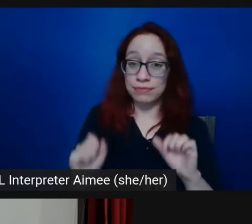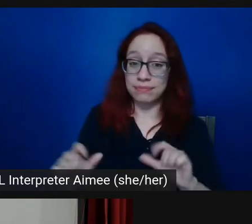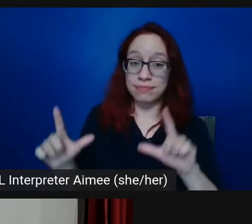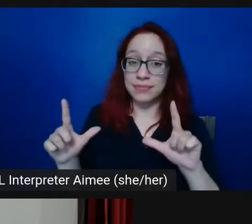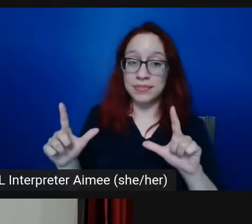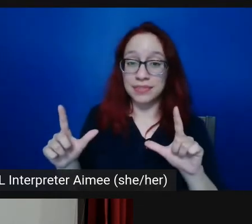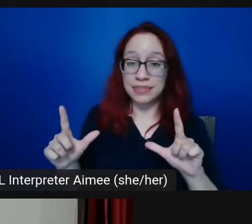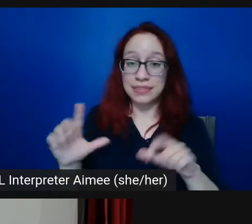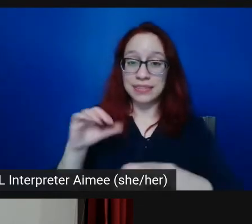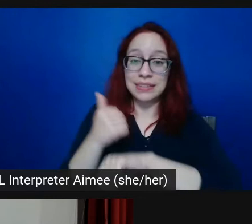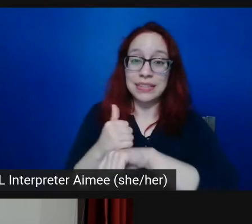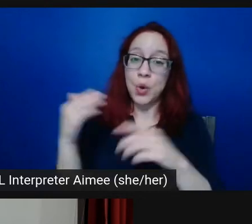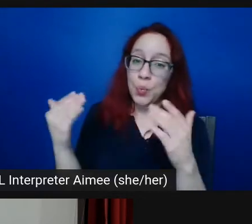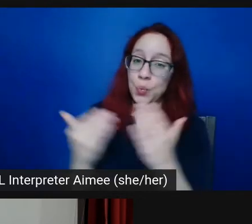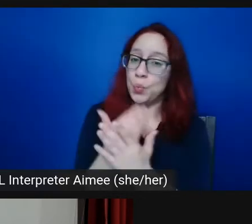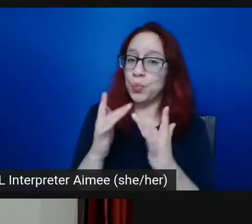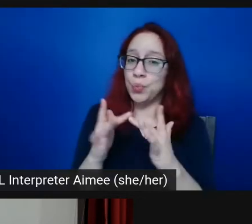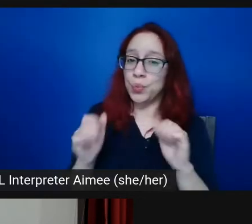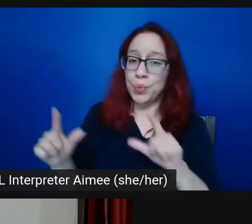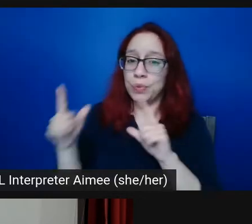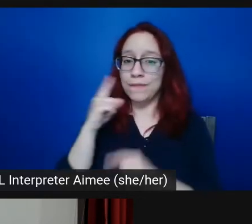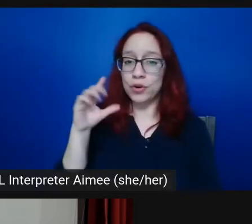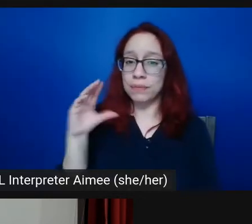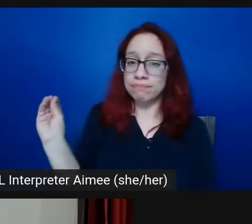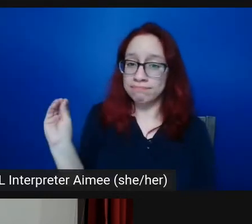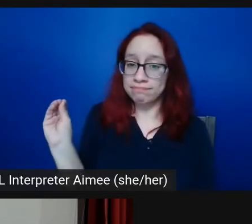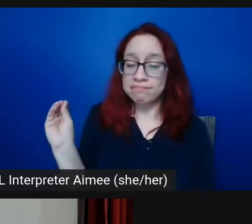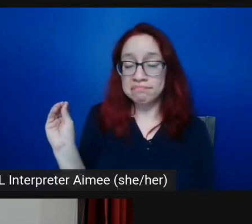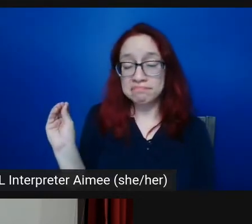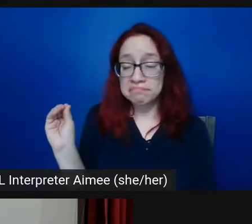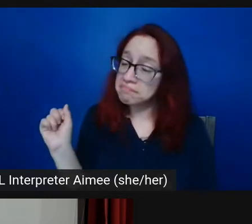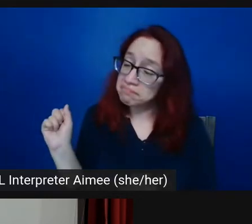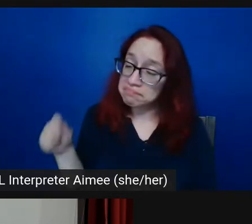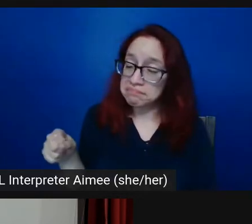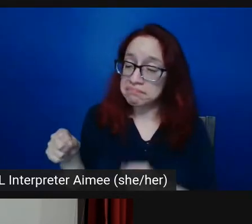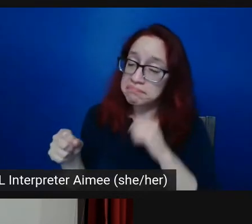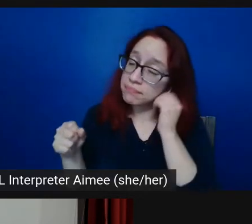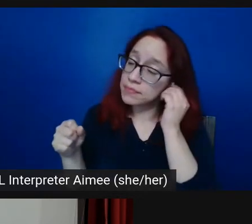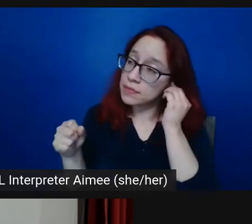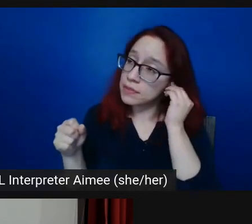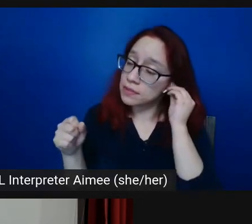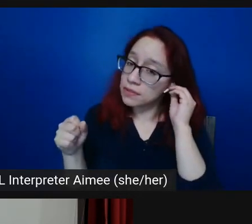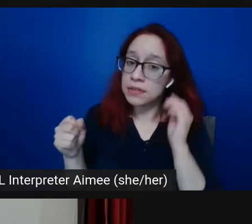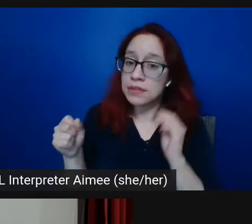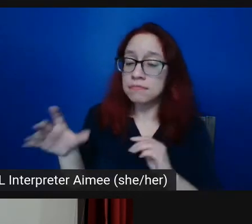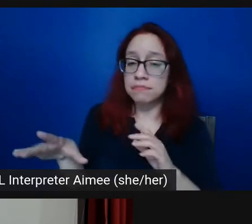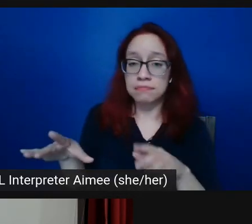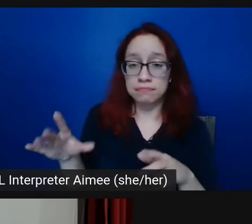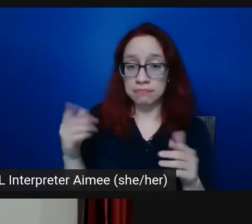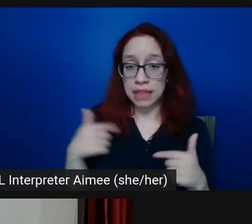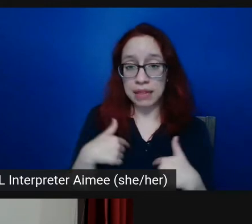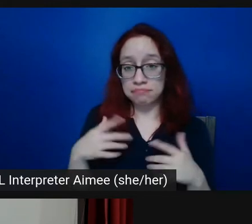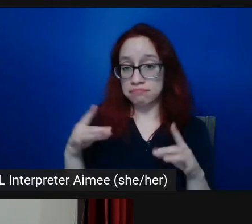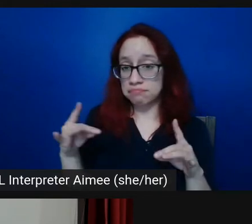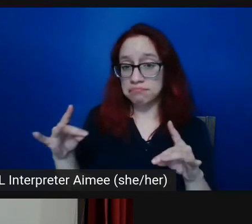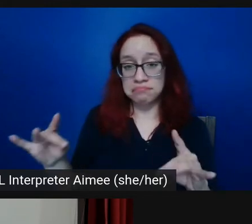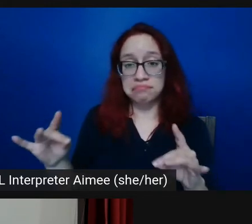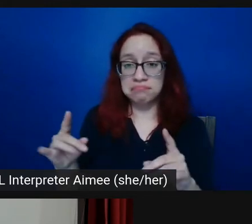a brand new website for your company, you can certainly, just pick up like I did one of the default themes,